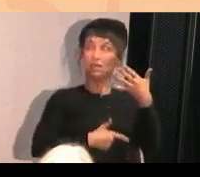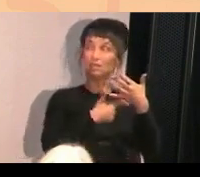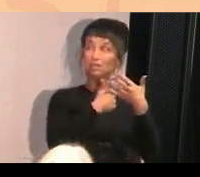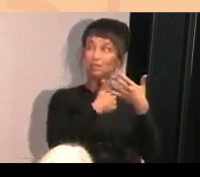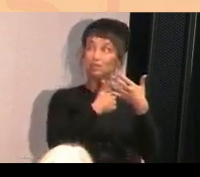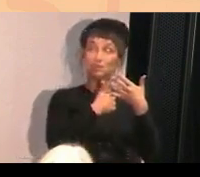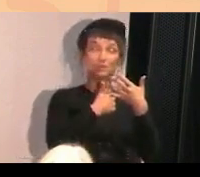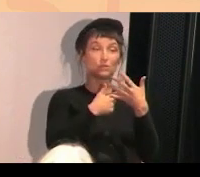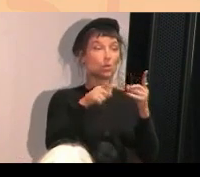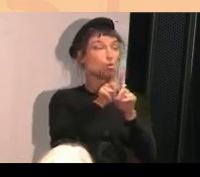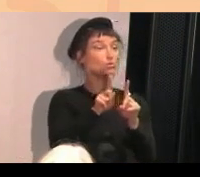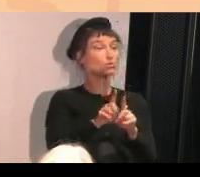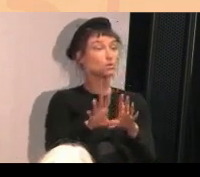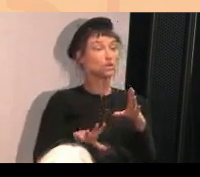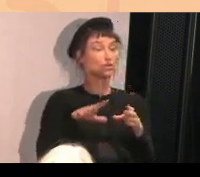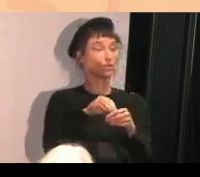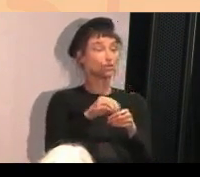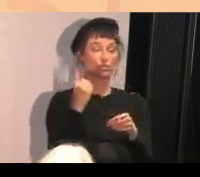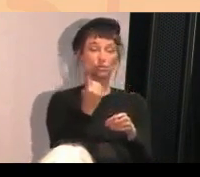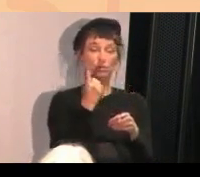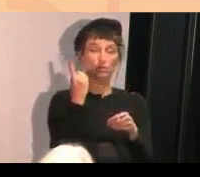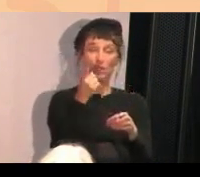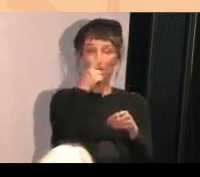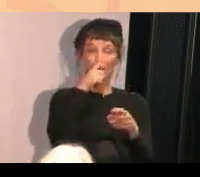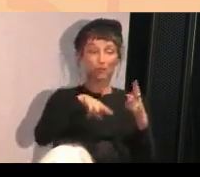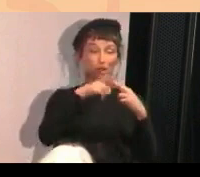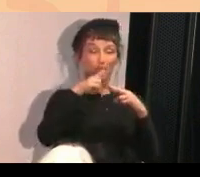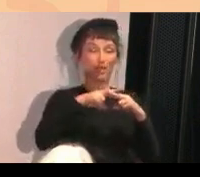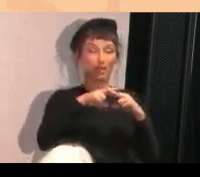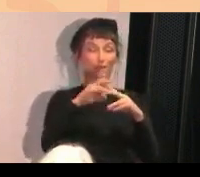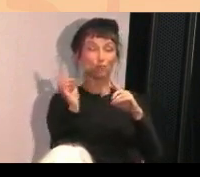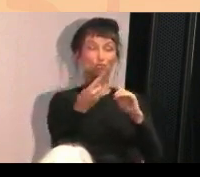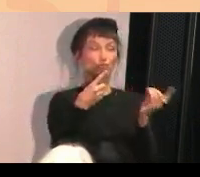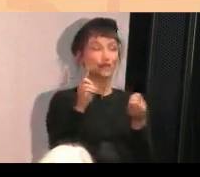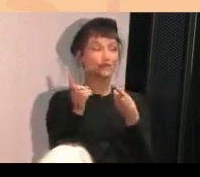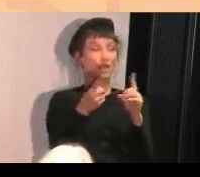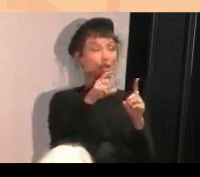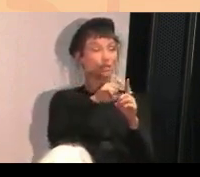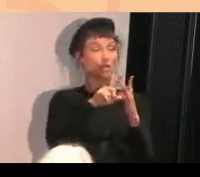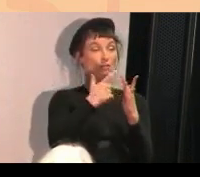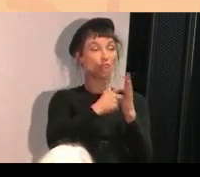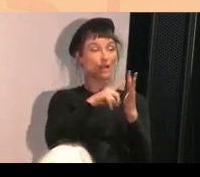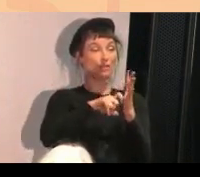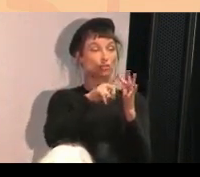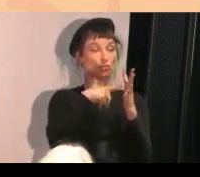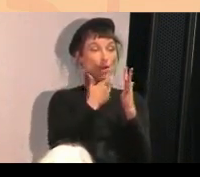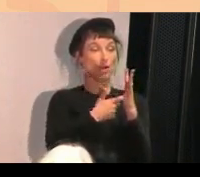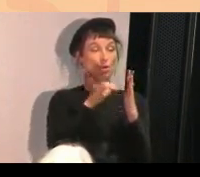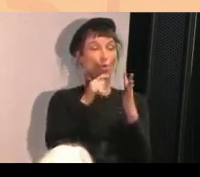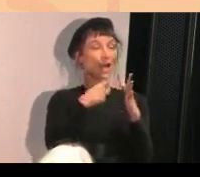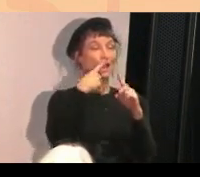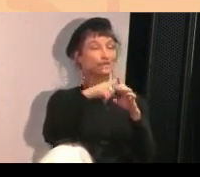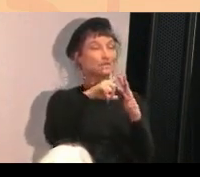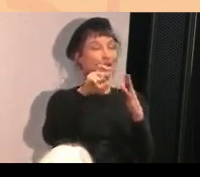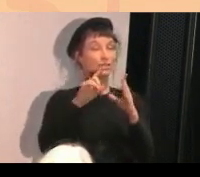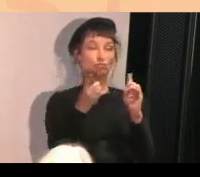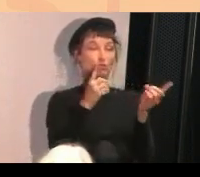also includes those who have served as directors and executive directors since the first Aboriginal